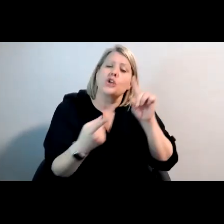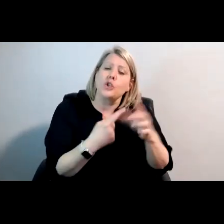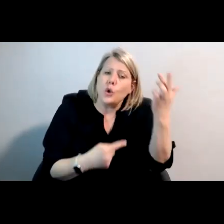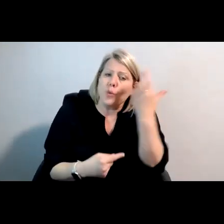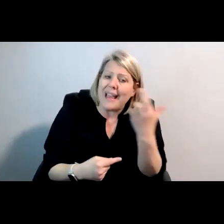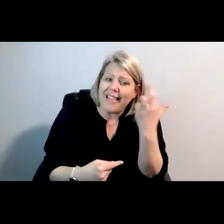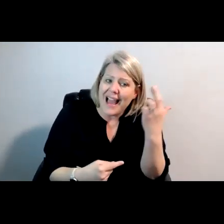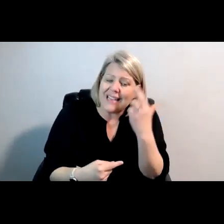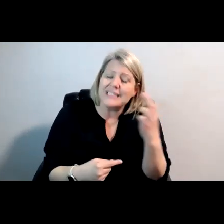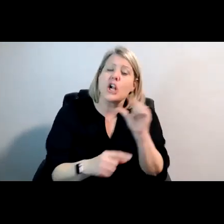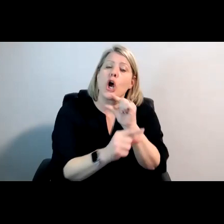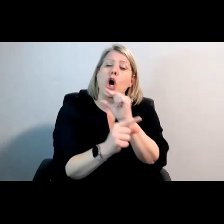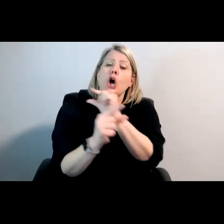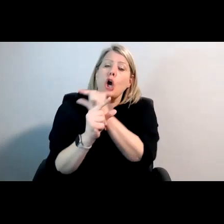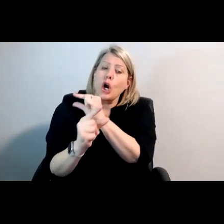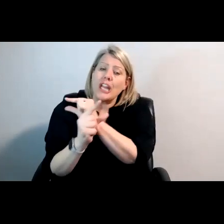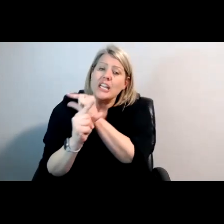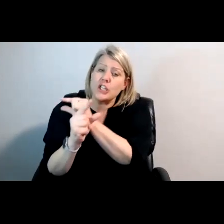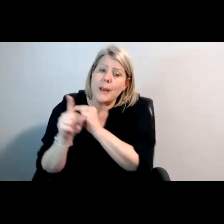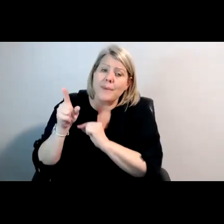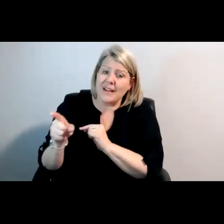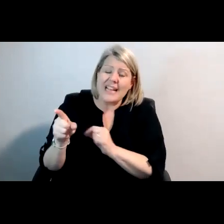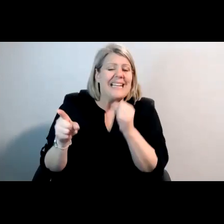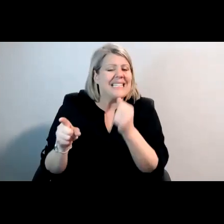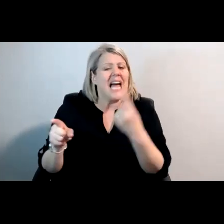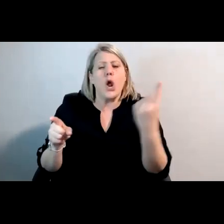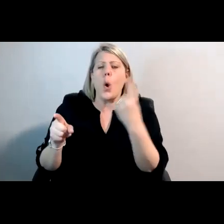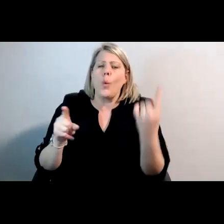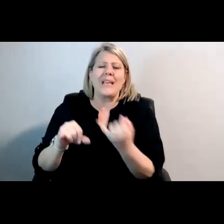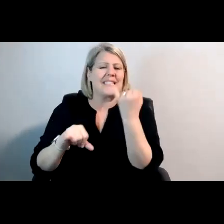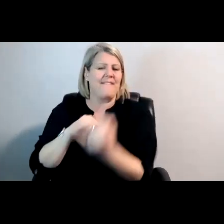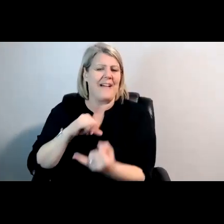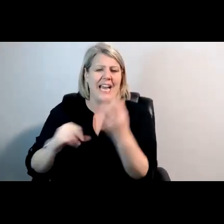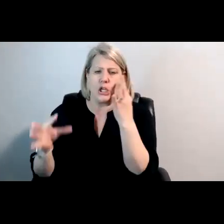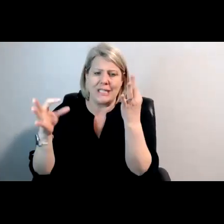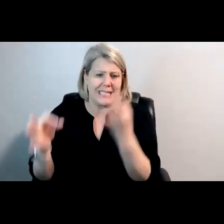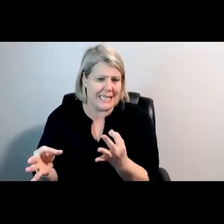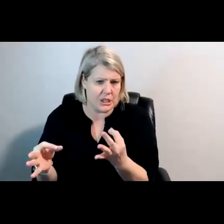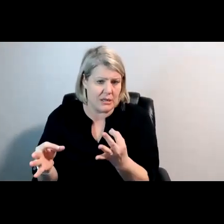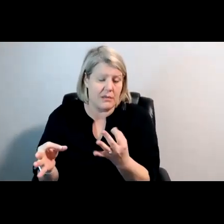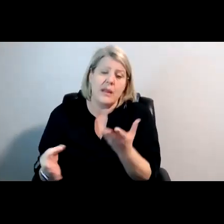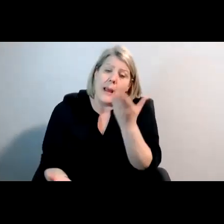should not always be considered the final destination. It could be considered a waystation.